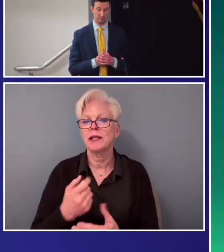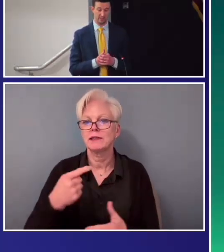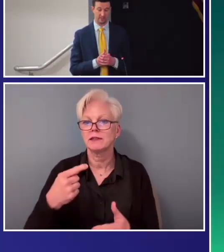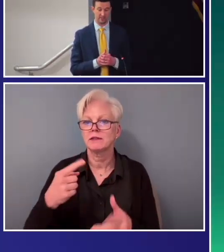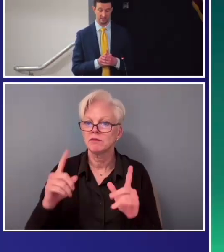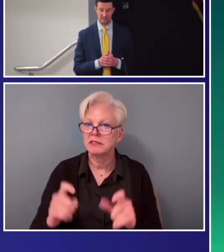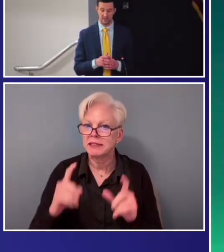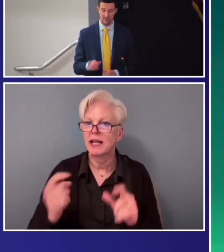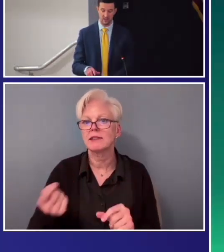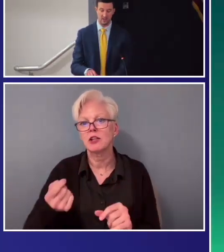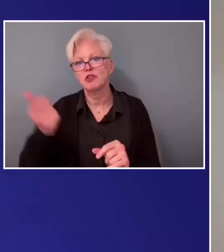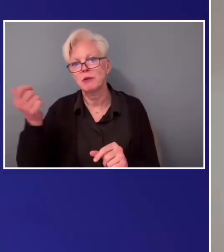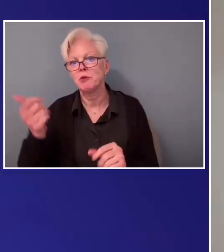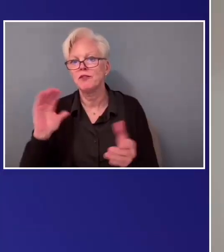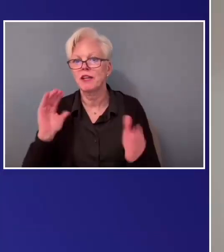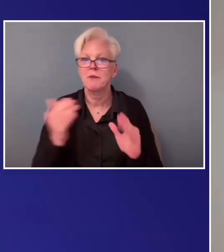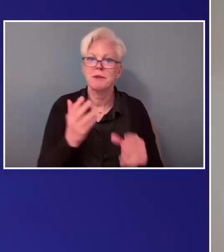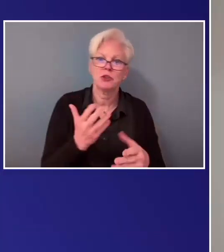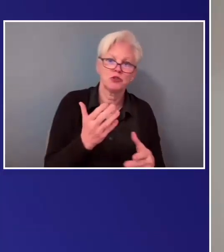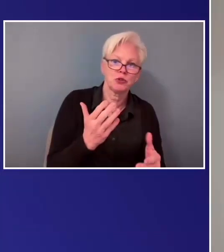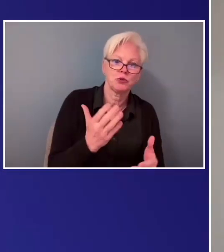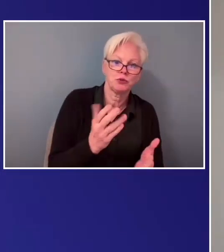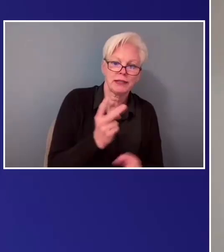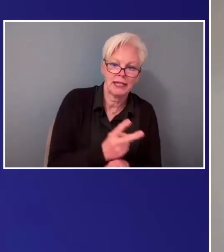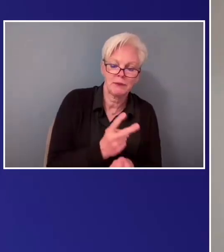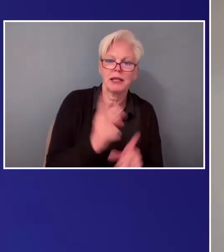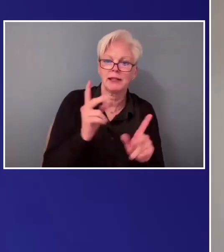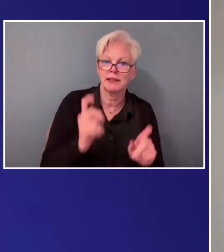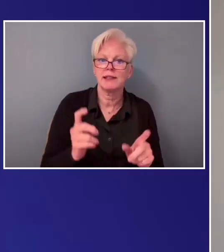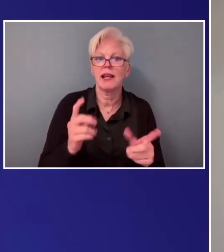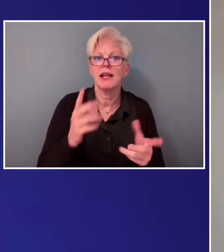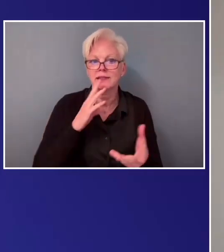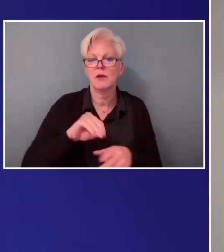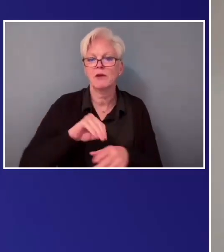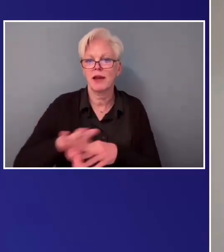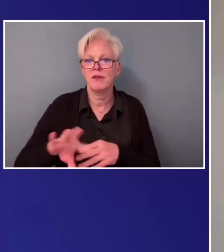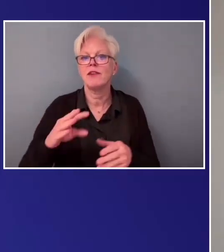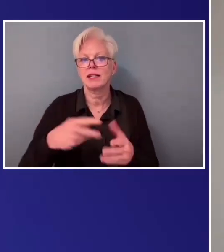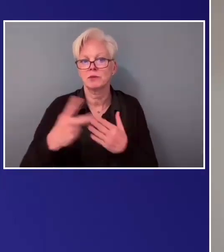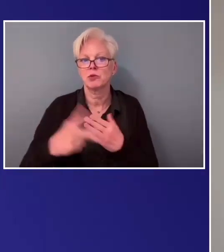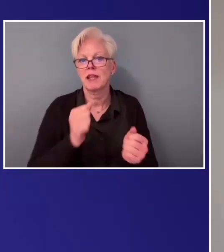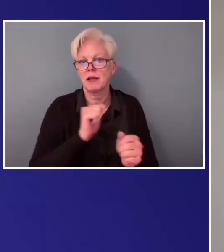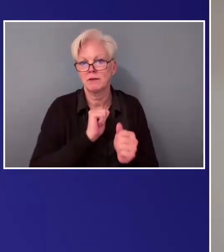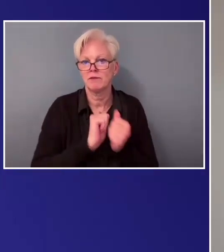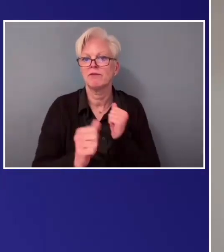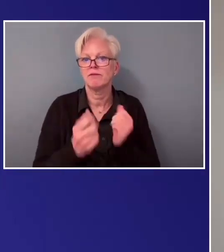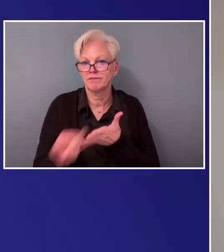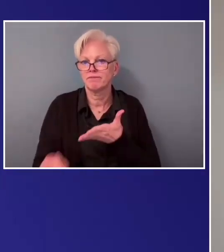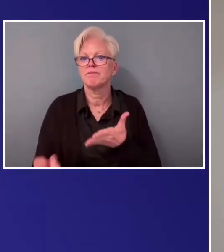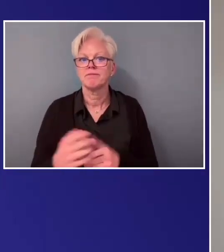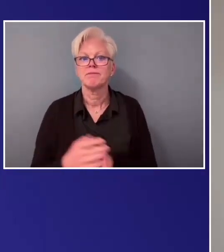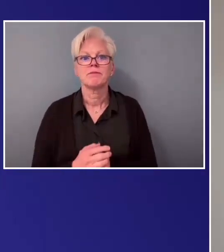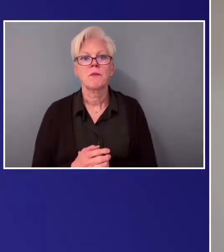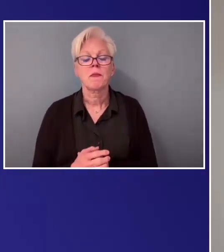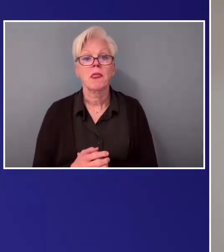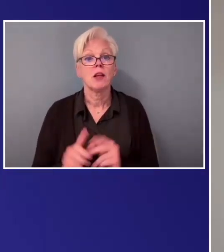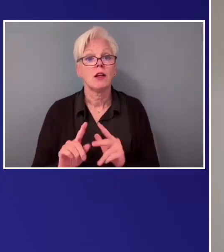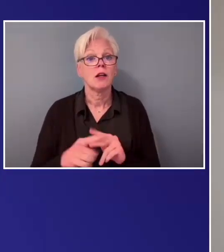keeping that test does to the share of programs that pass and fail. So to begin, I believe Andrea is pulling it